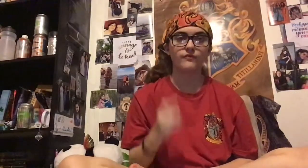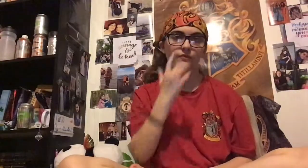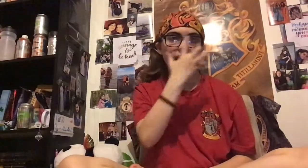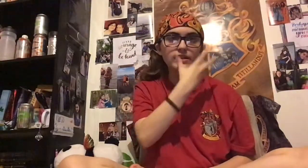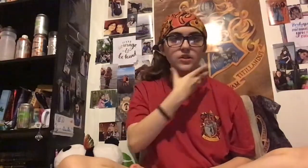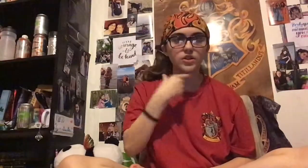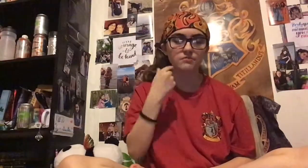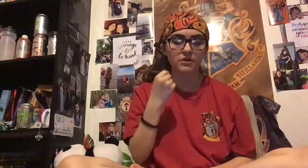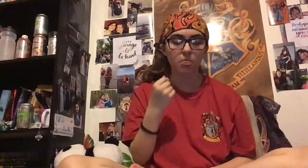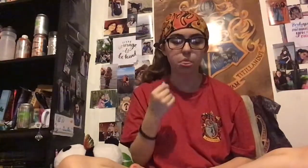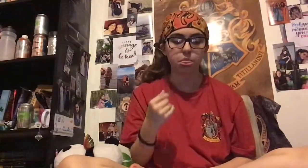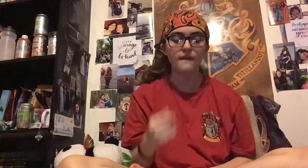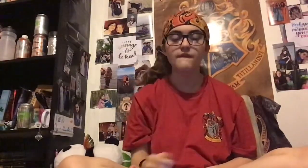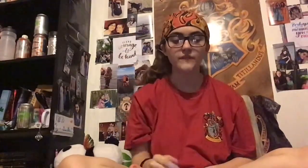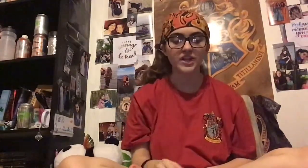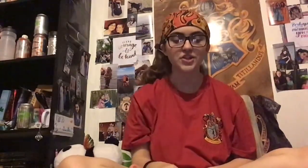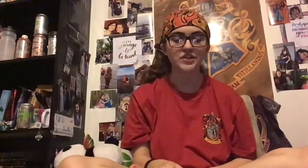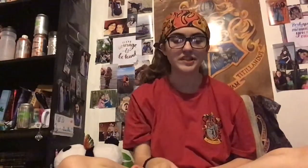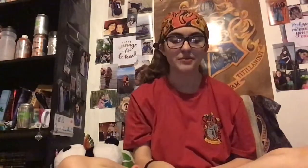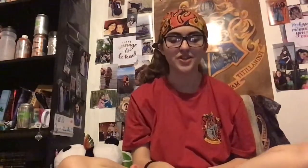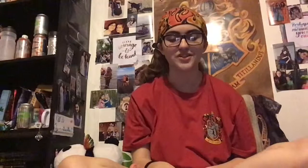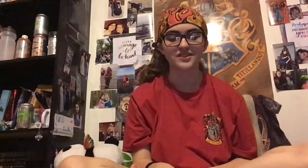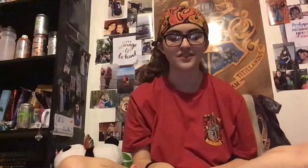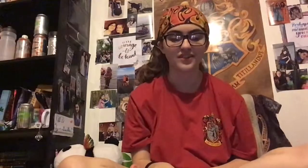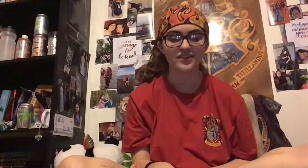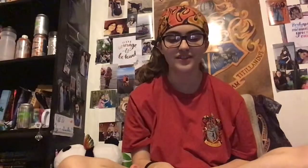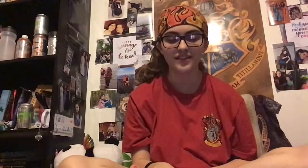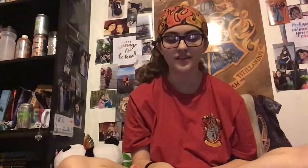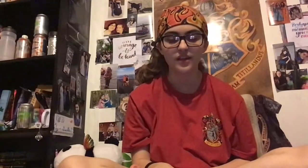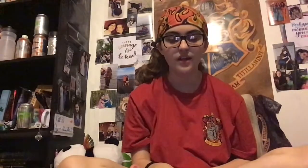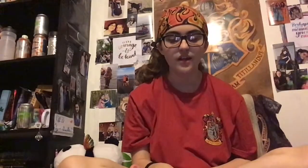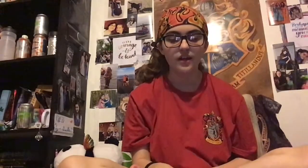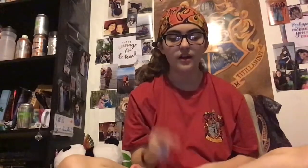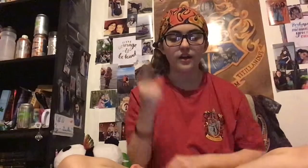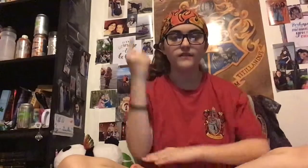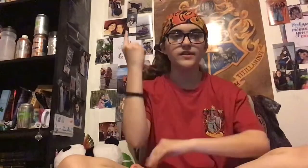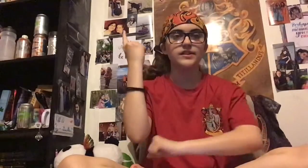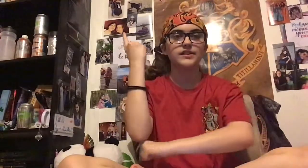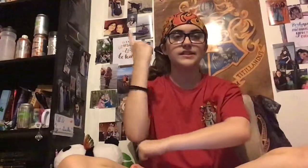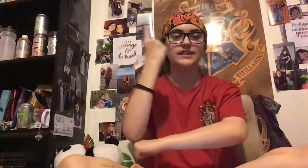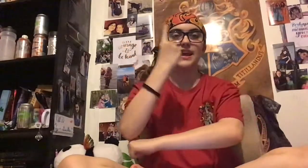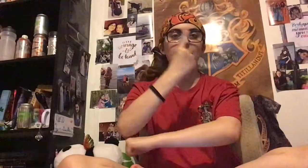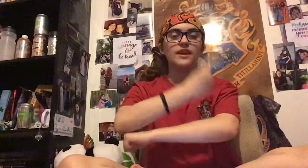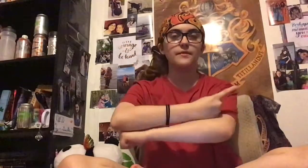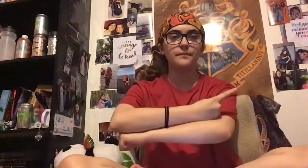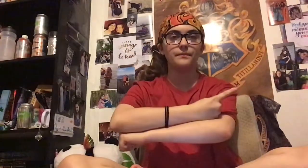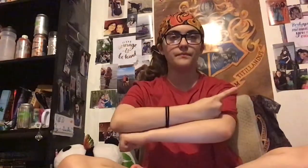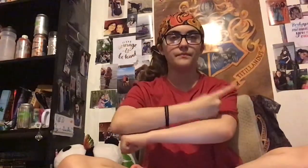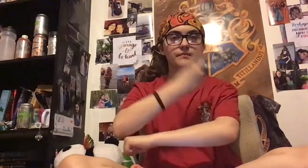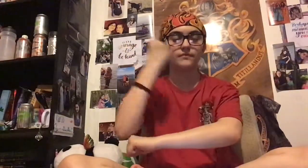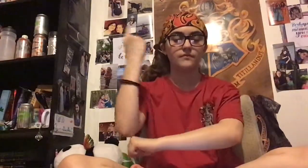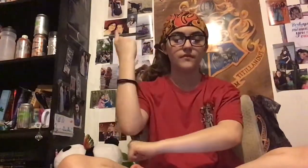Thanks so much. The facial expressions are easily of day